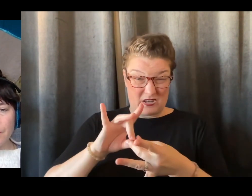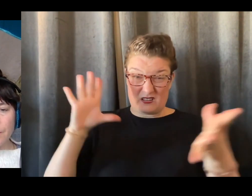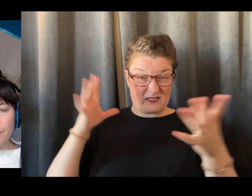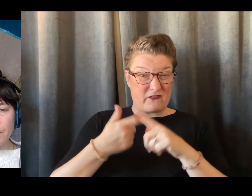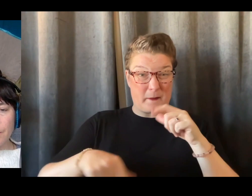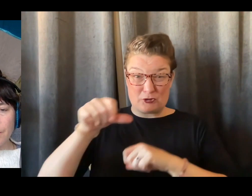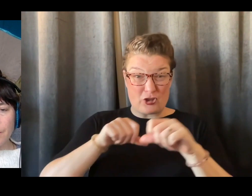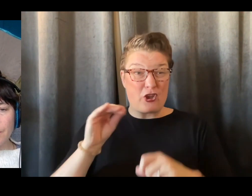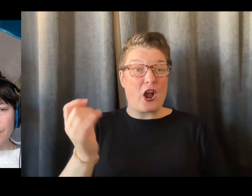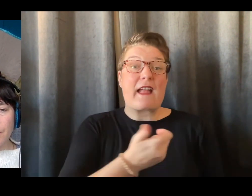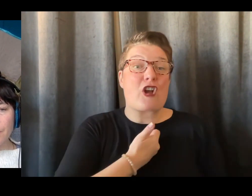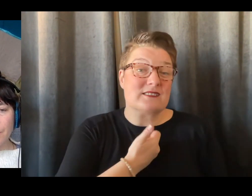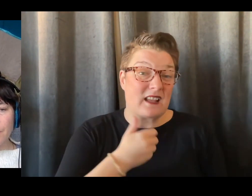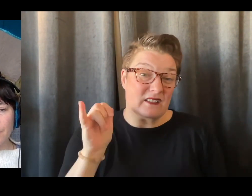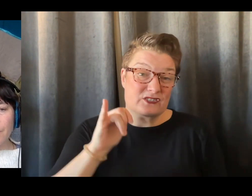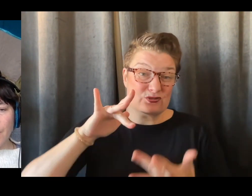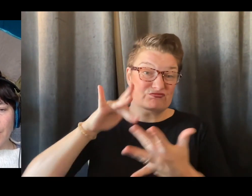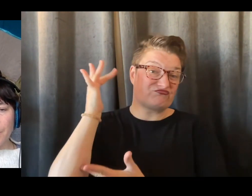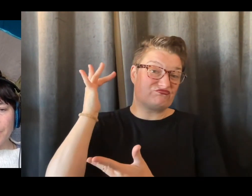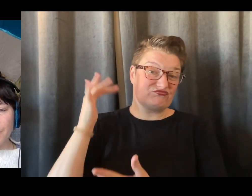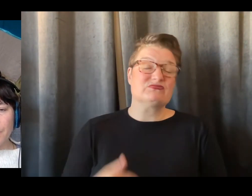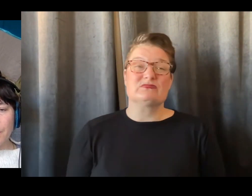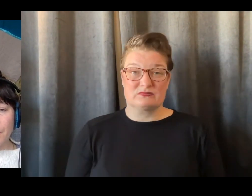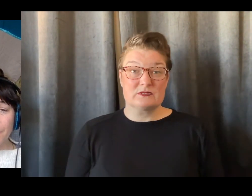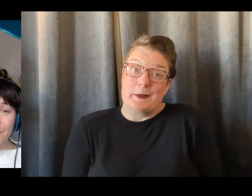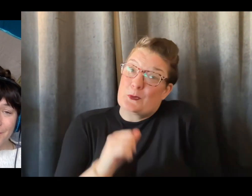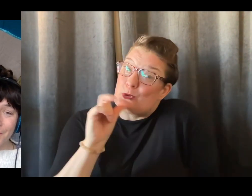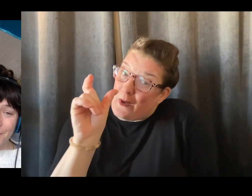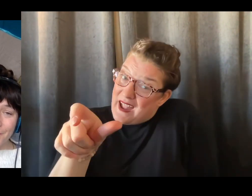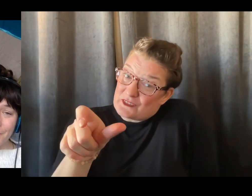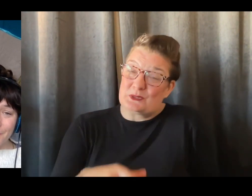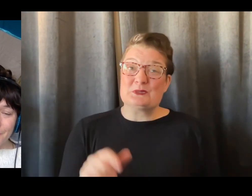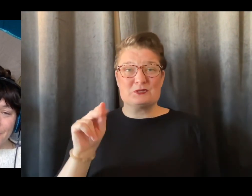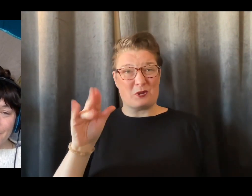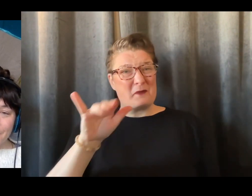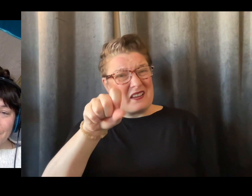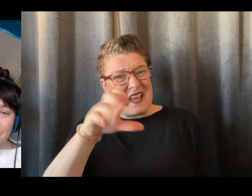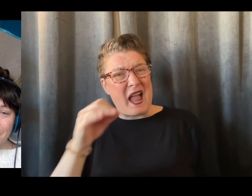Yeah. Jna: But we don't have to. Nomy: No. And we can refind each other and it's like, that's what I